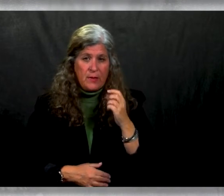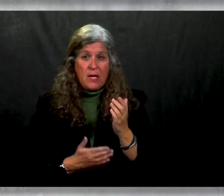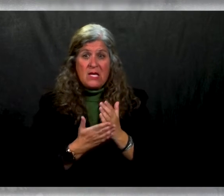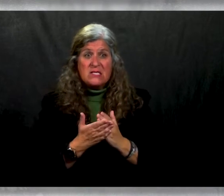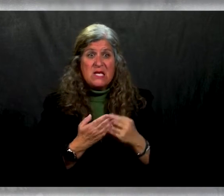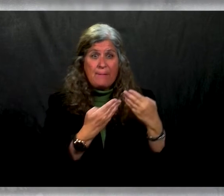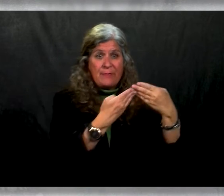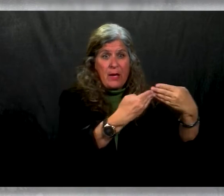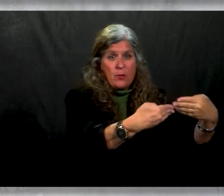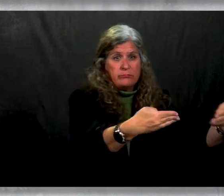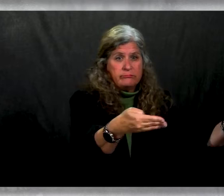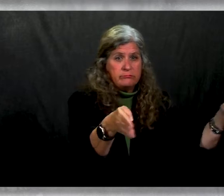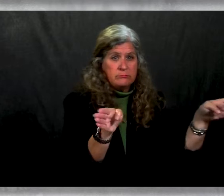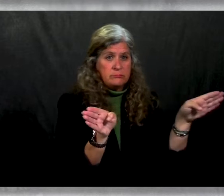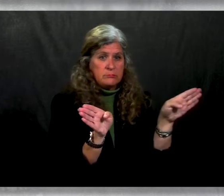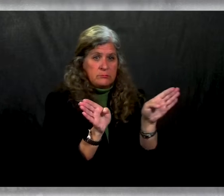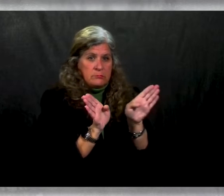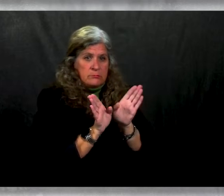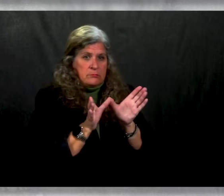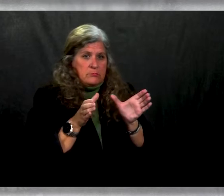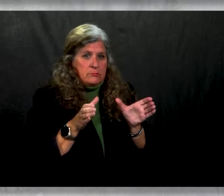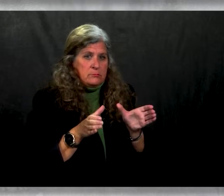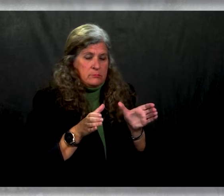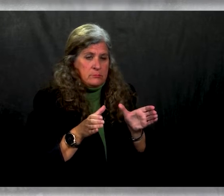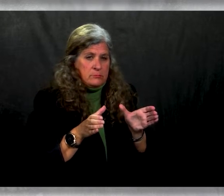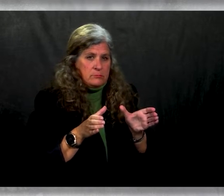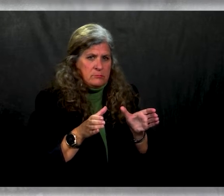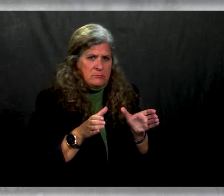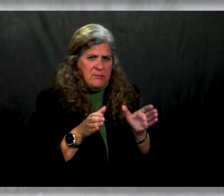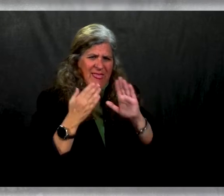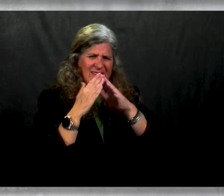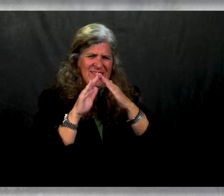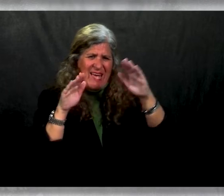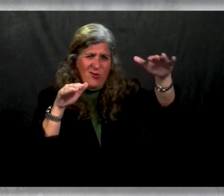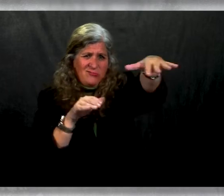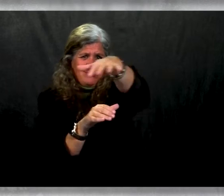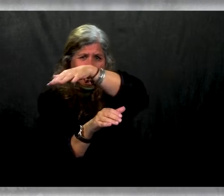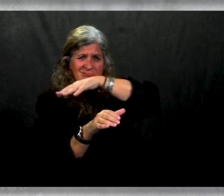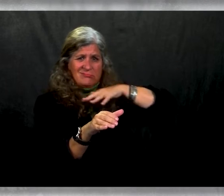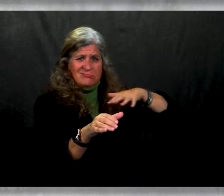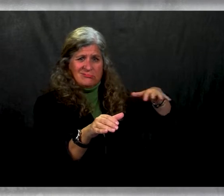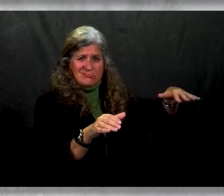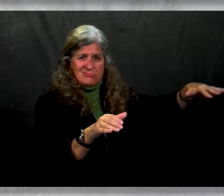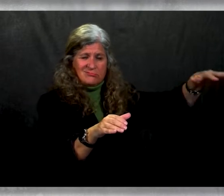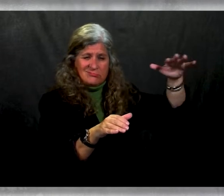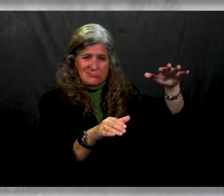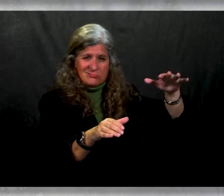separating Jewish communities from the non-Jewish population and from other Jewish communities.